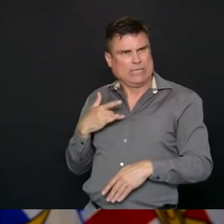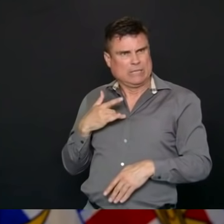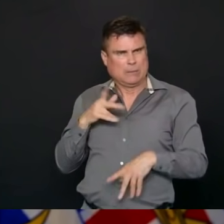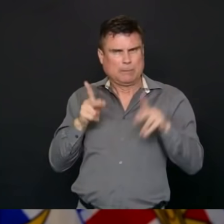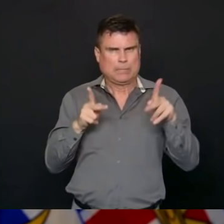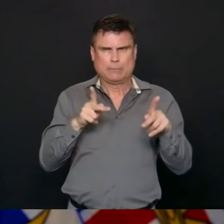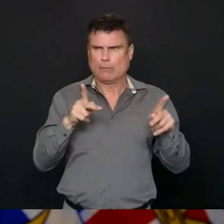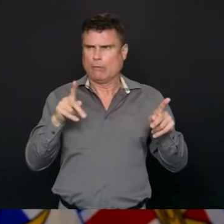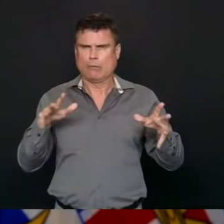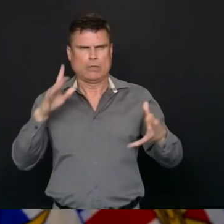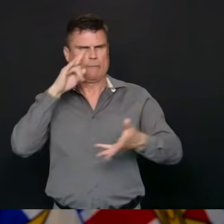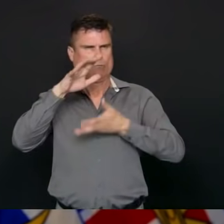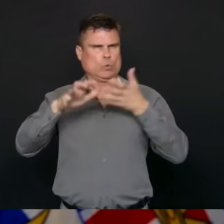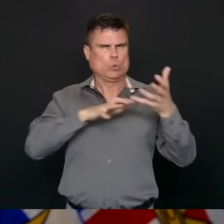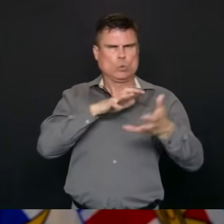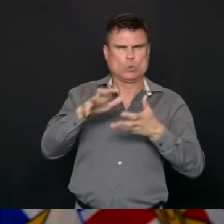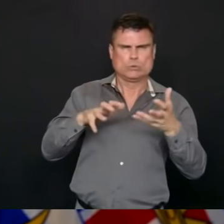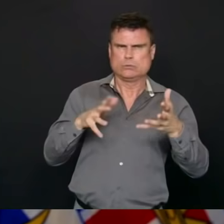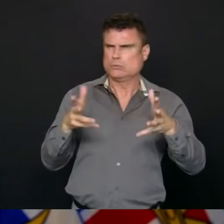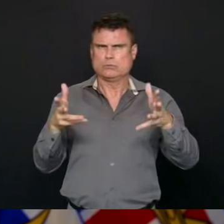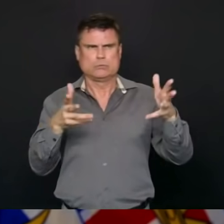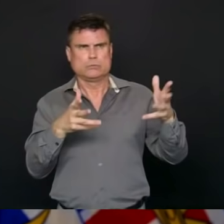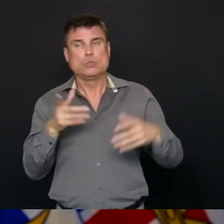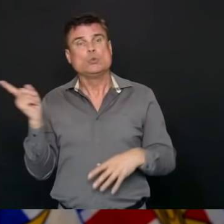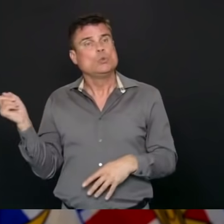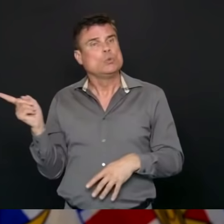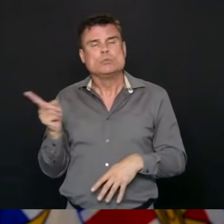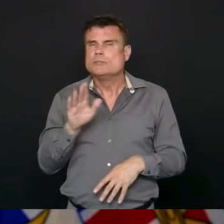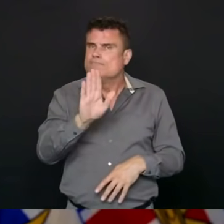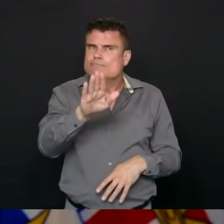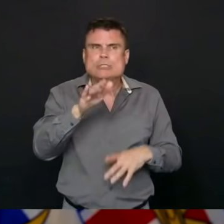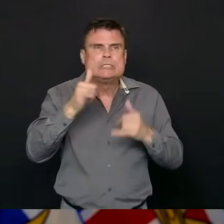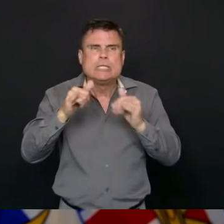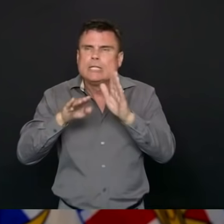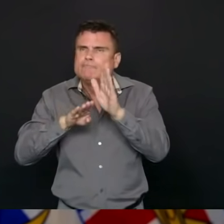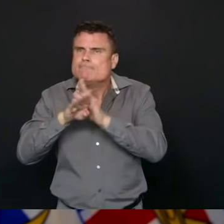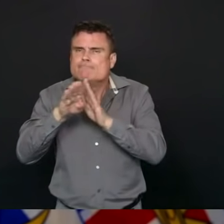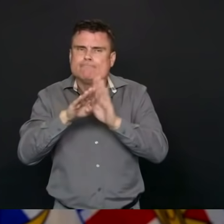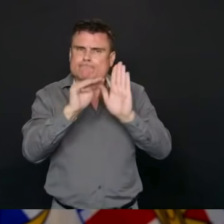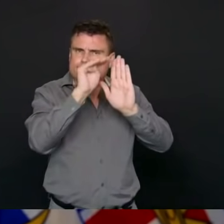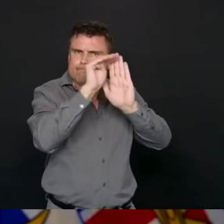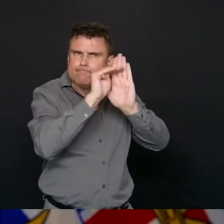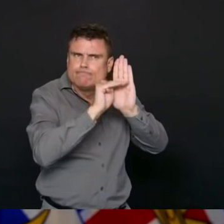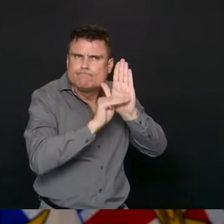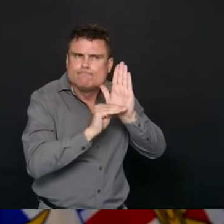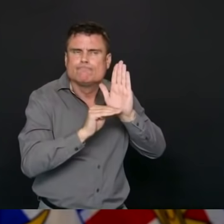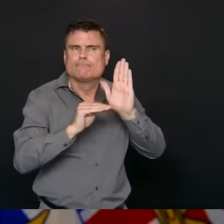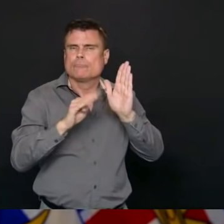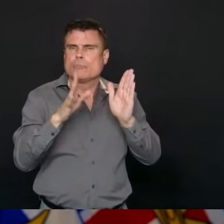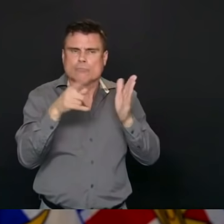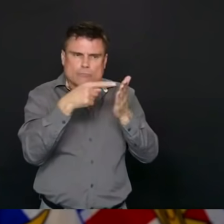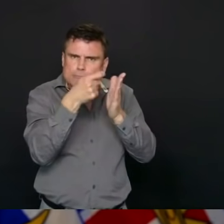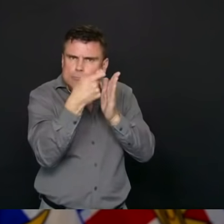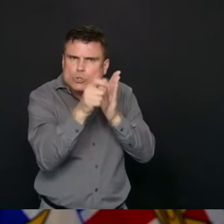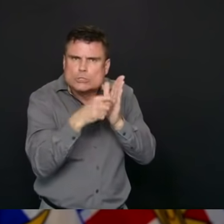that there is confusion out there about how this will work in terms of reopening? You mentioned that a lot of work needs to be